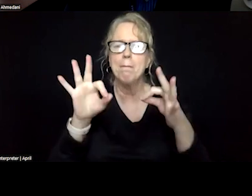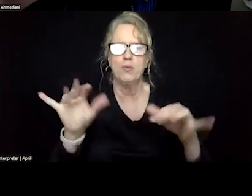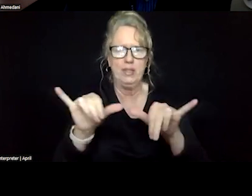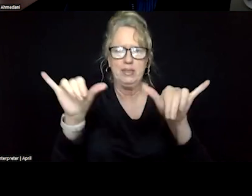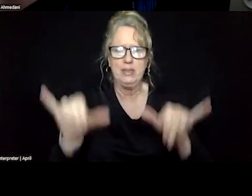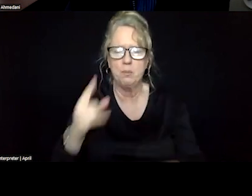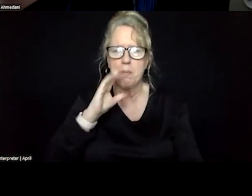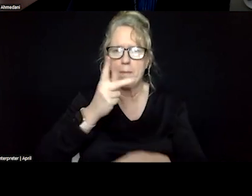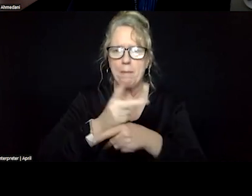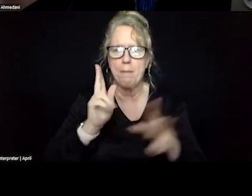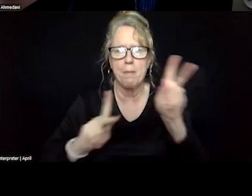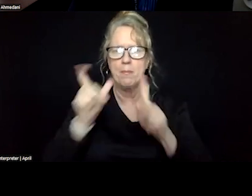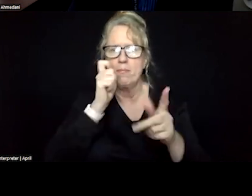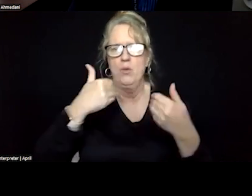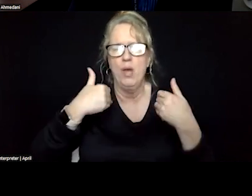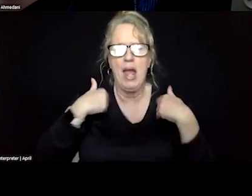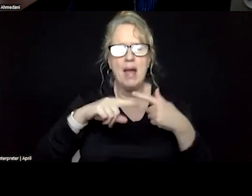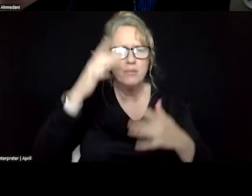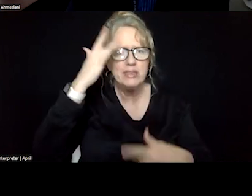FOR PEOPLE.